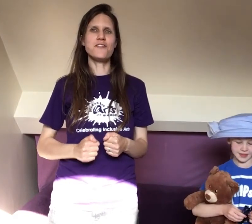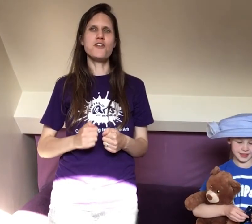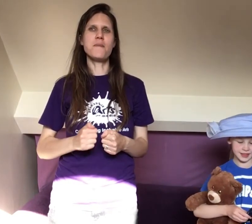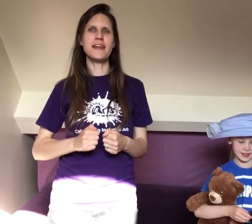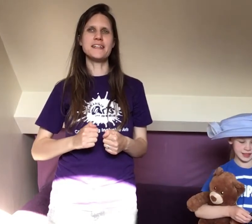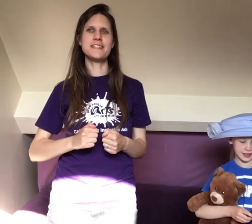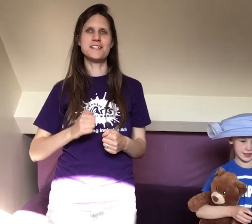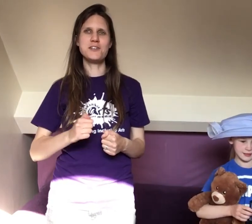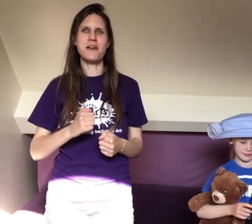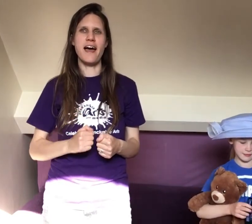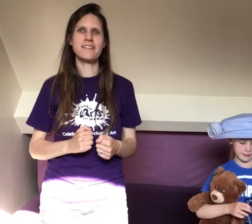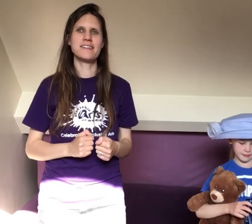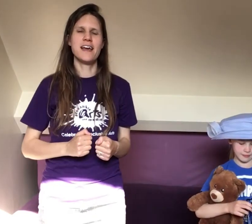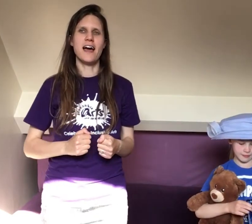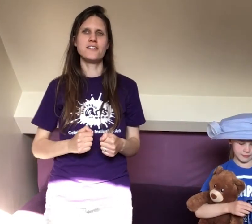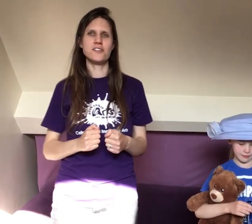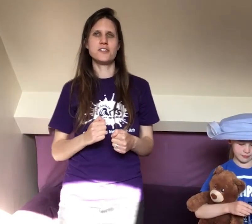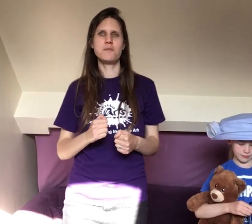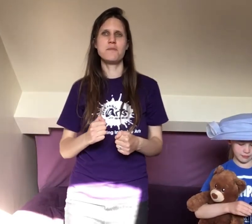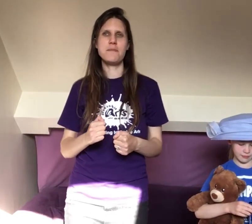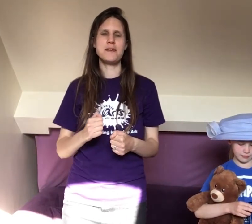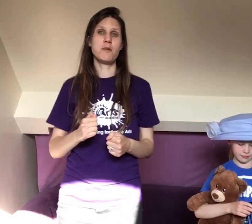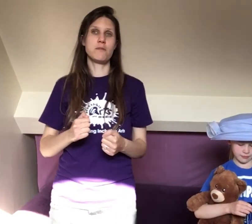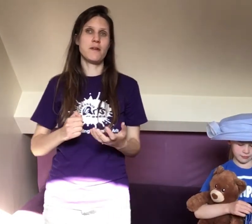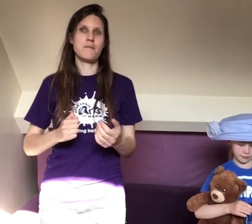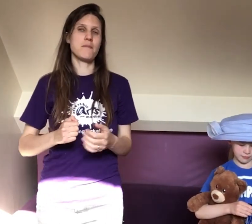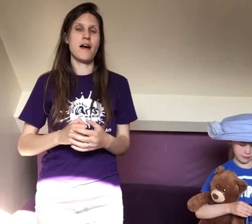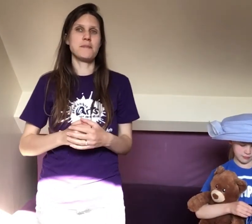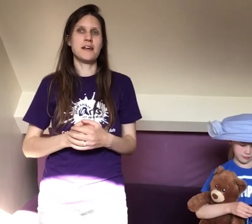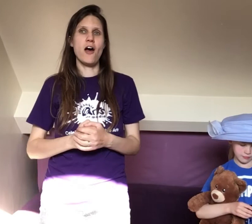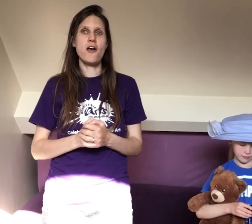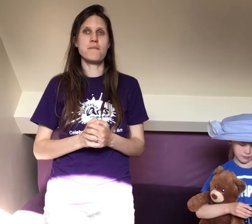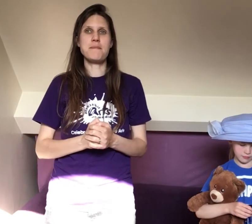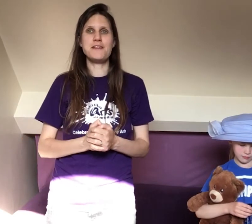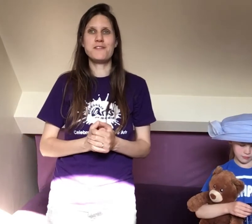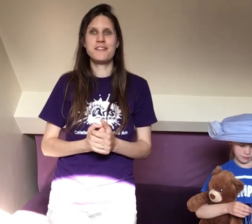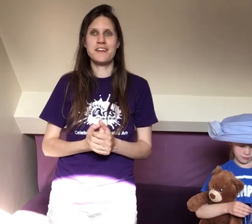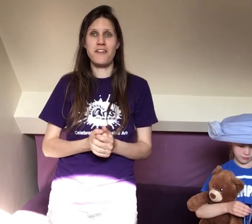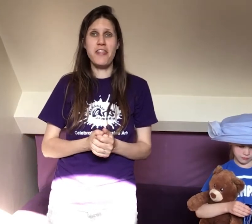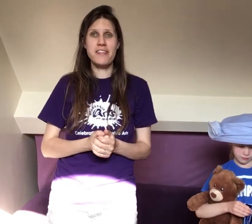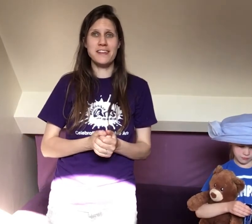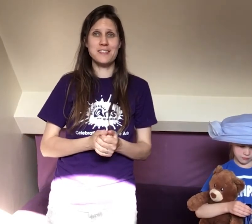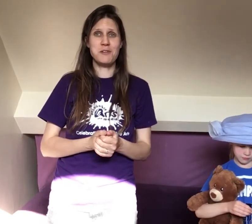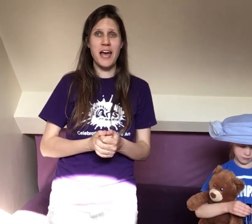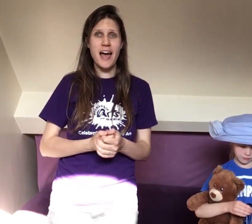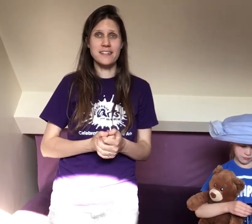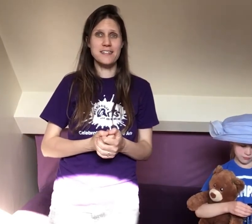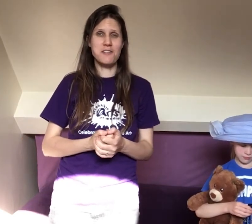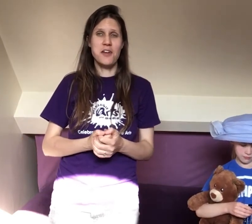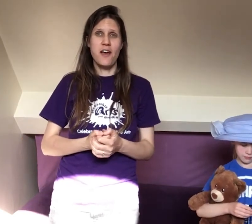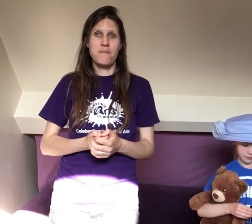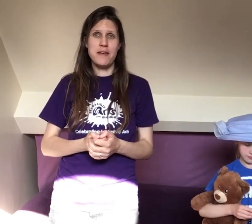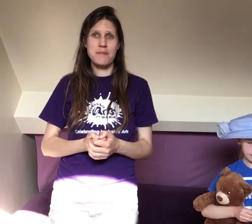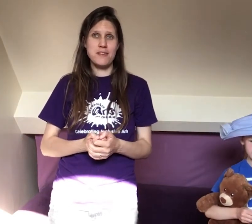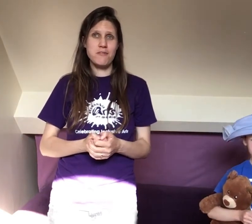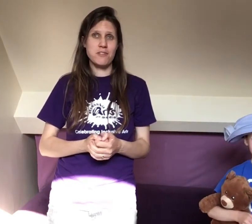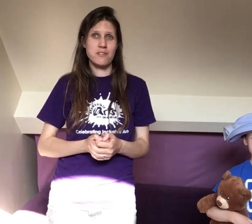if you managed to do that and some… maybe… well… I mean, at home maybe you could think of other things you could add, so maybe you could,